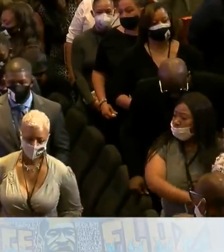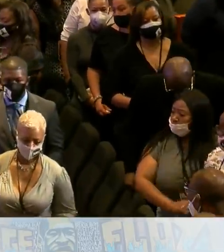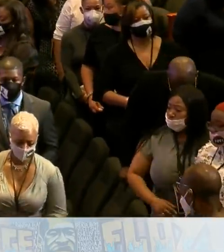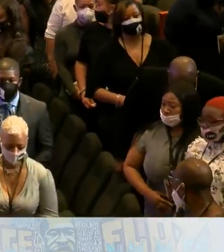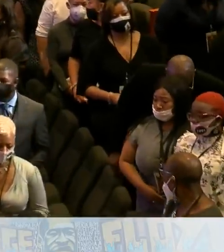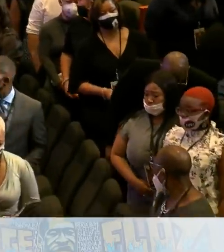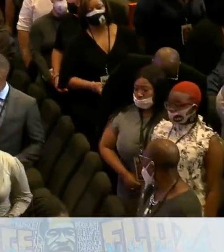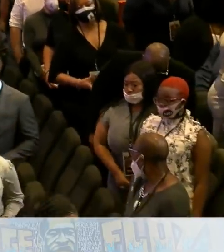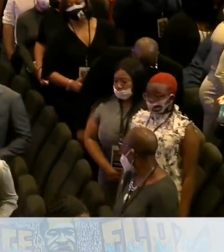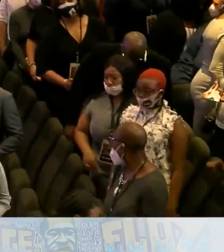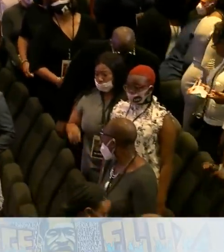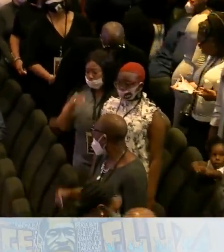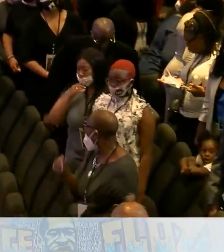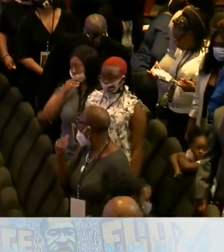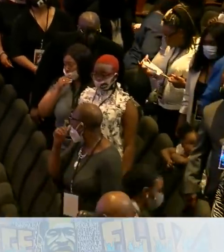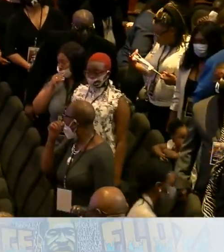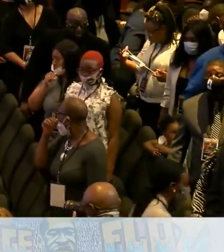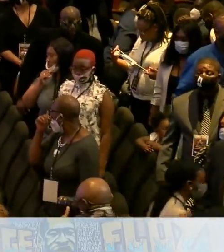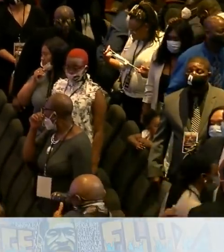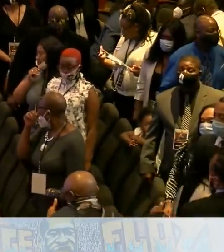AS WE ESCORT THIS FAMILY OUT, THANK YOU SO MUCH.